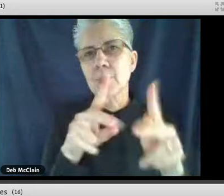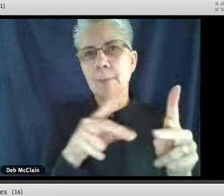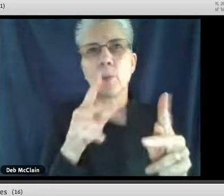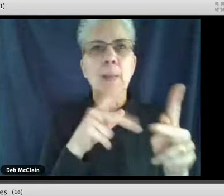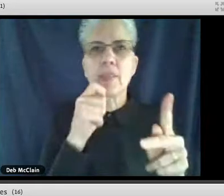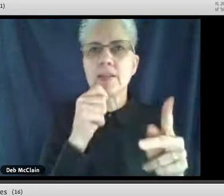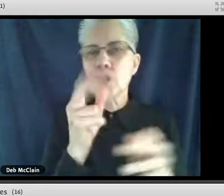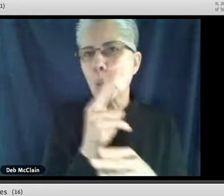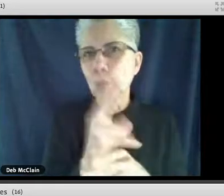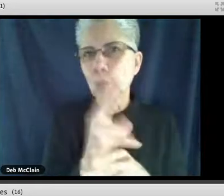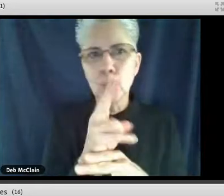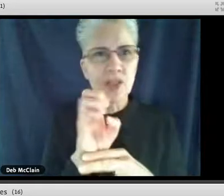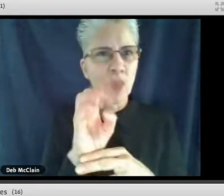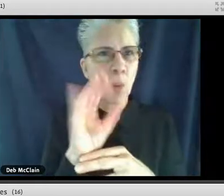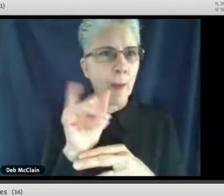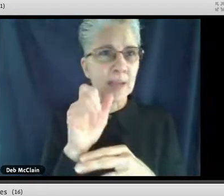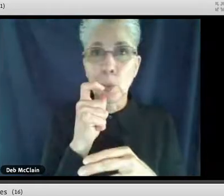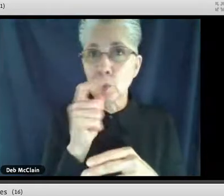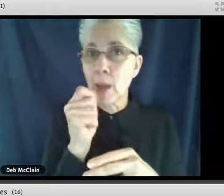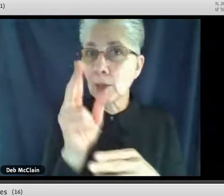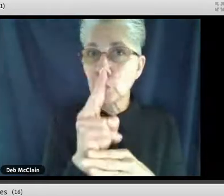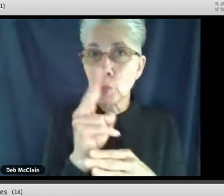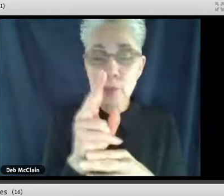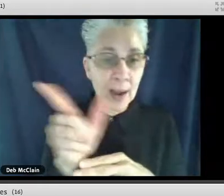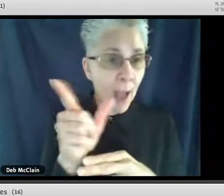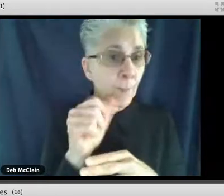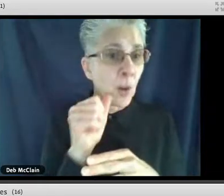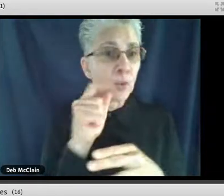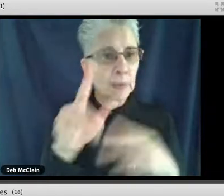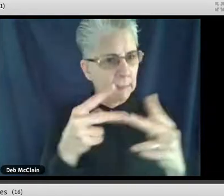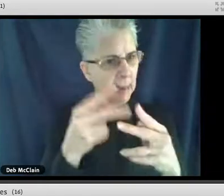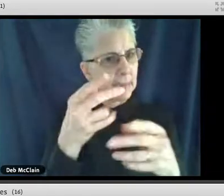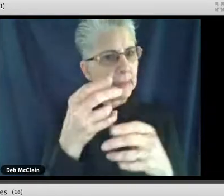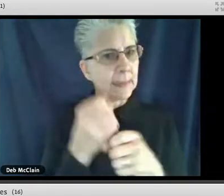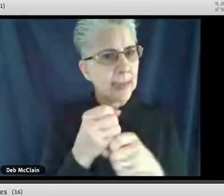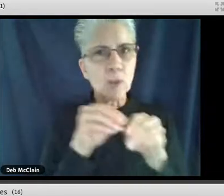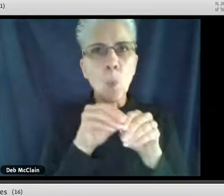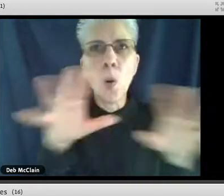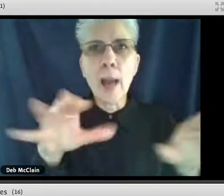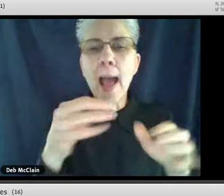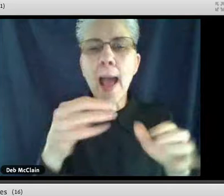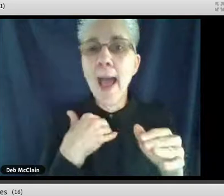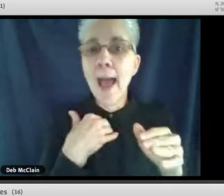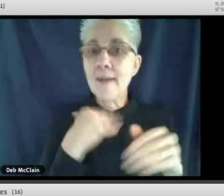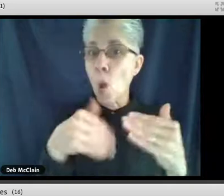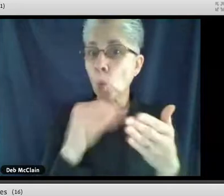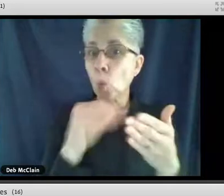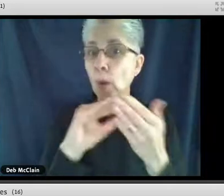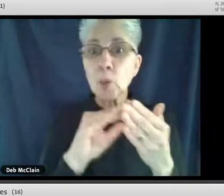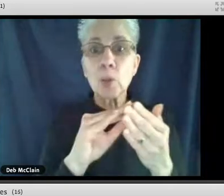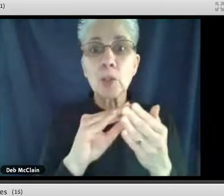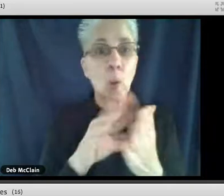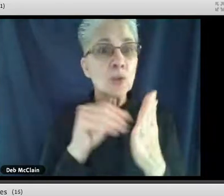who are not using the library. You can kind of get the word out and just have your whole community or your whole student body